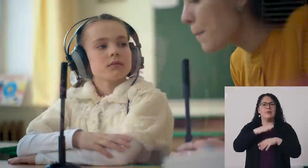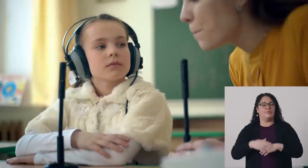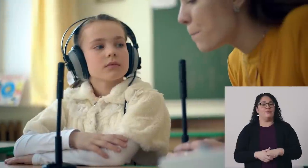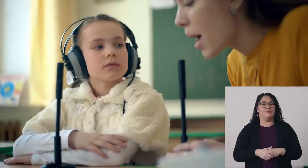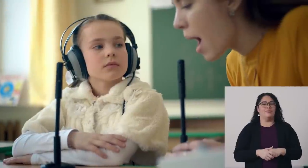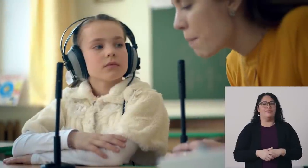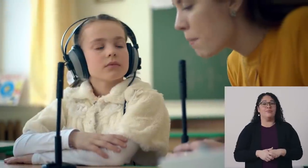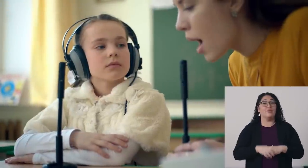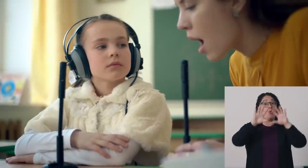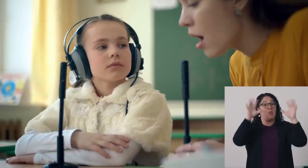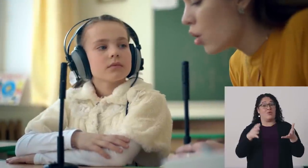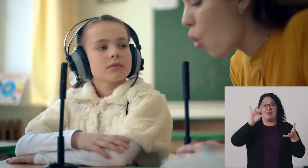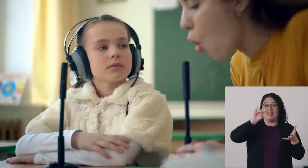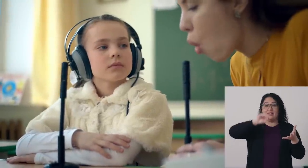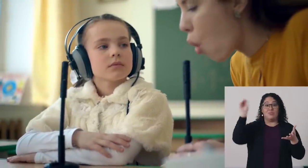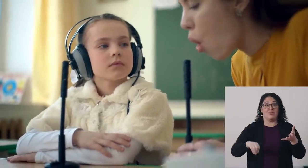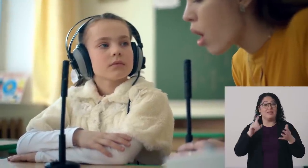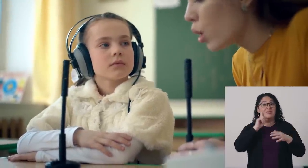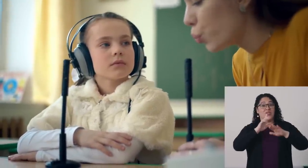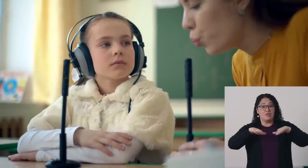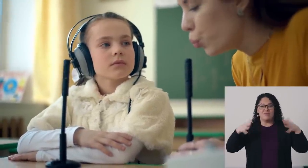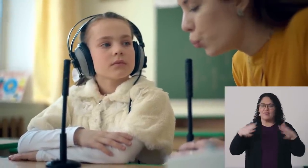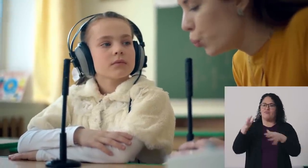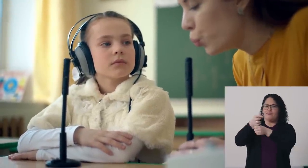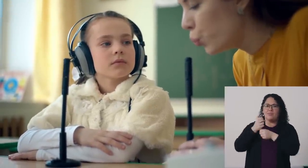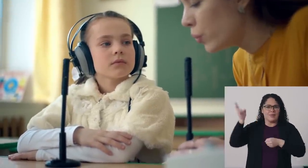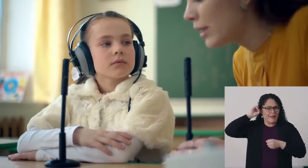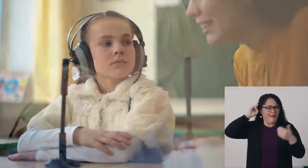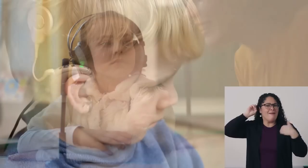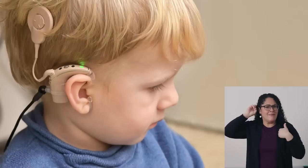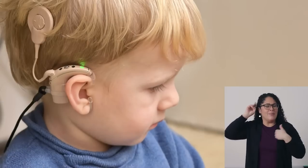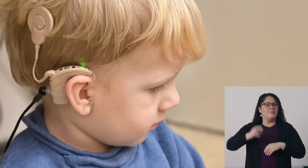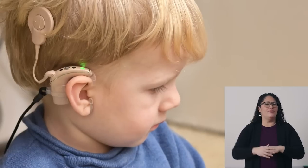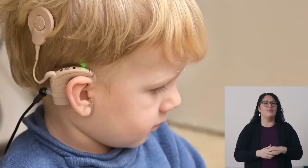Because of this, 80% of deaf children in the developed world receive cochlear implants.